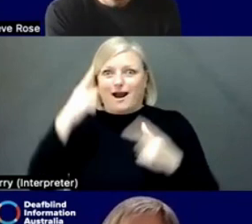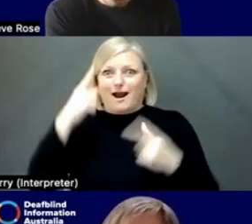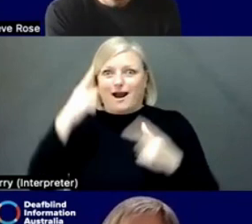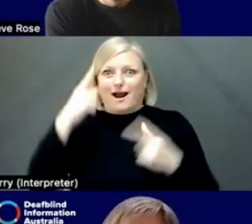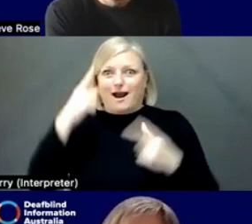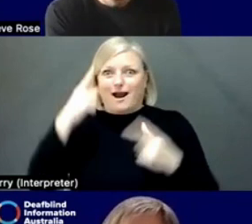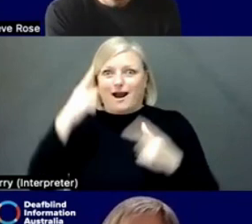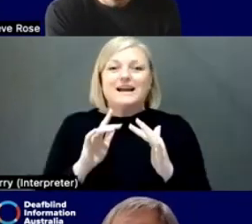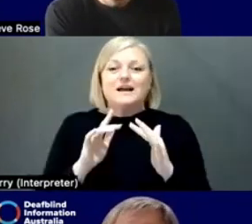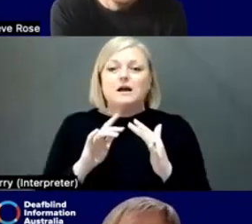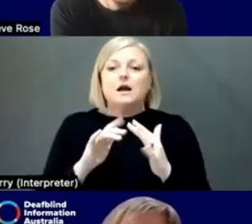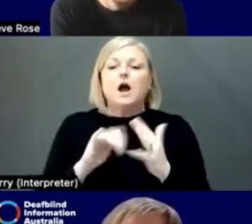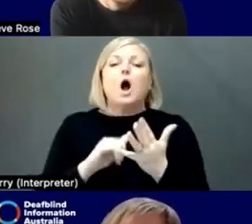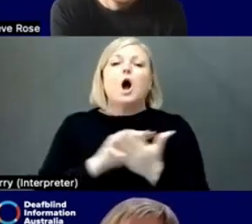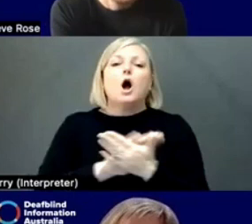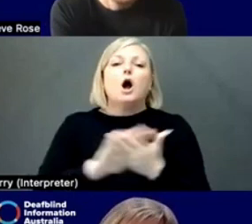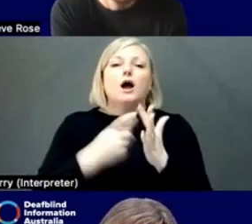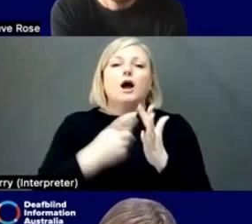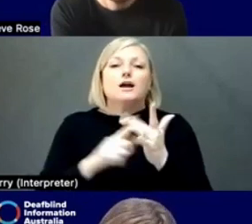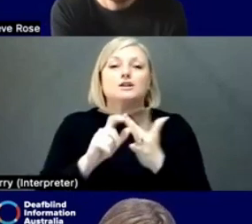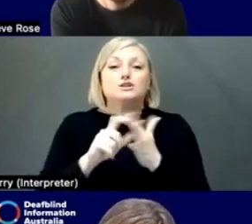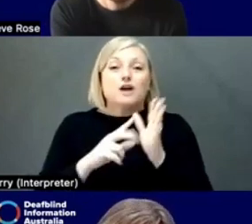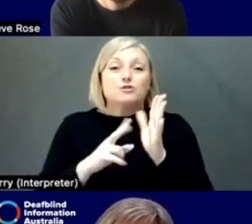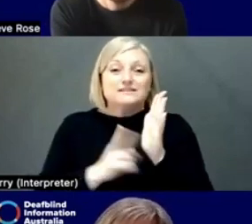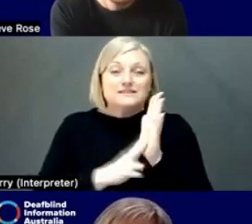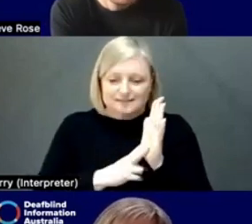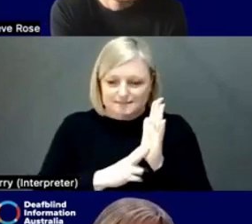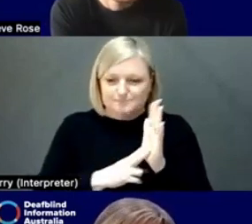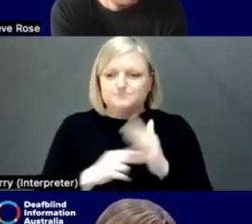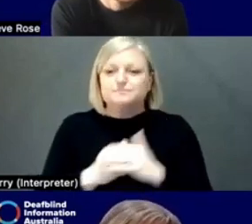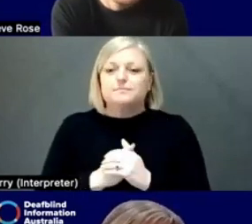Sheridan always says, how do I need to be in order to be with you?